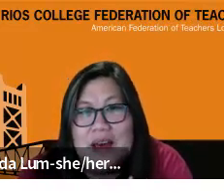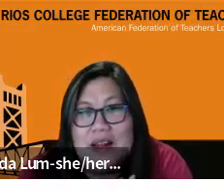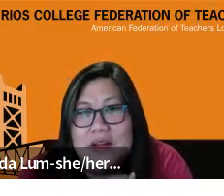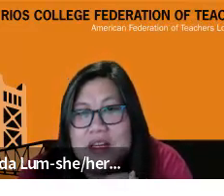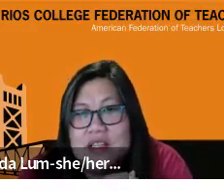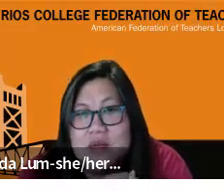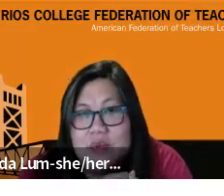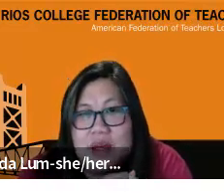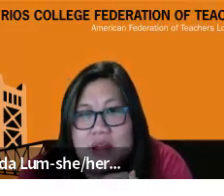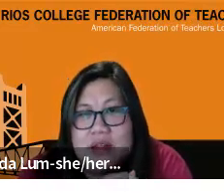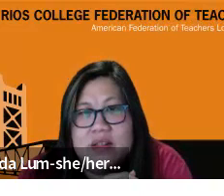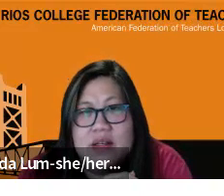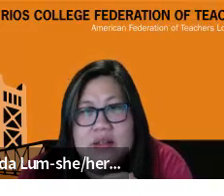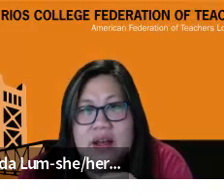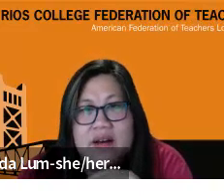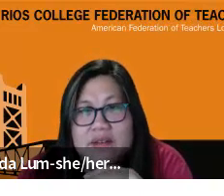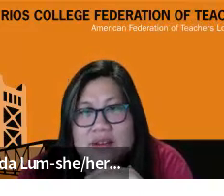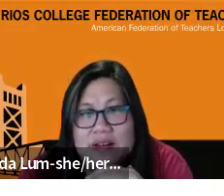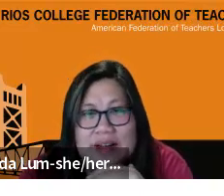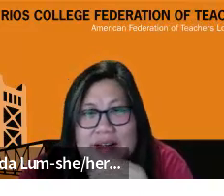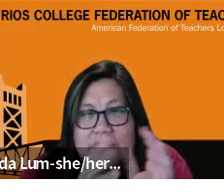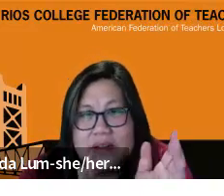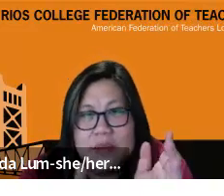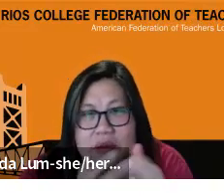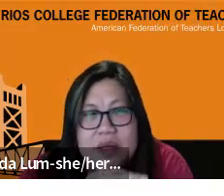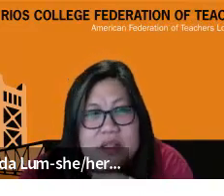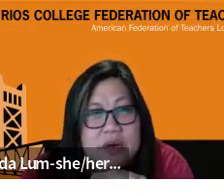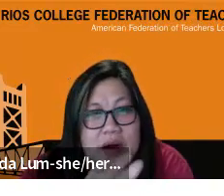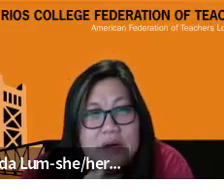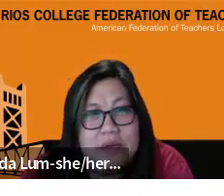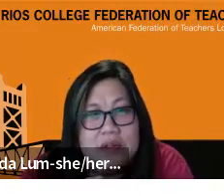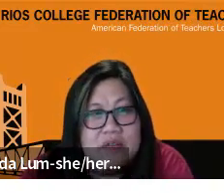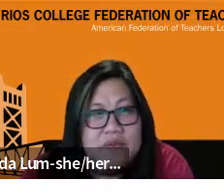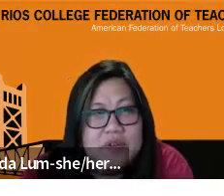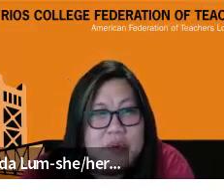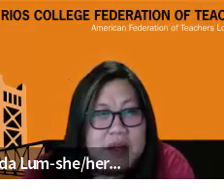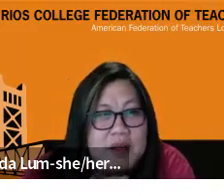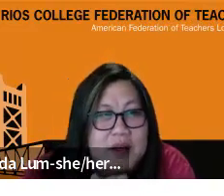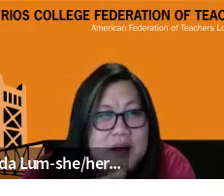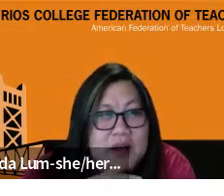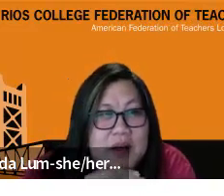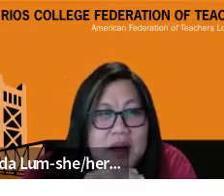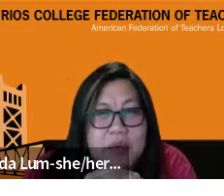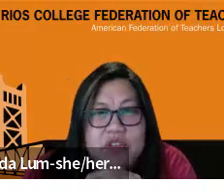And in other cases, we distilled down some other pieces. So I'll go through this first one.